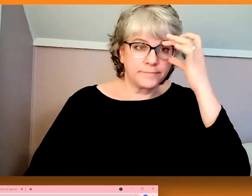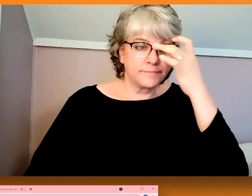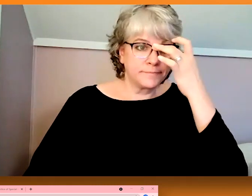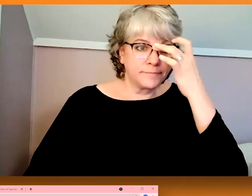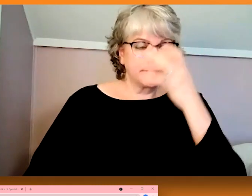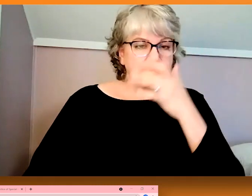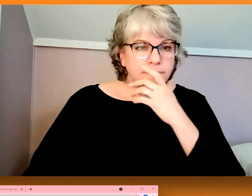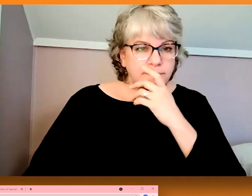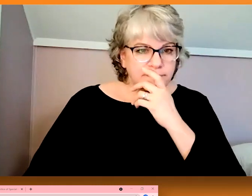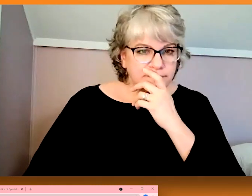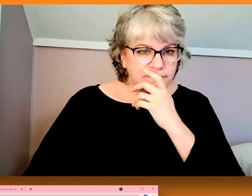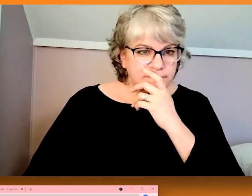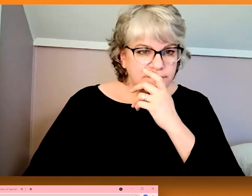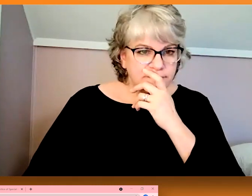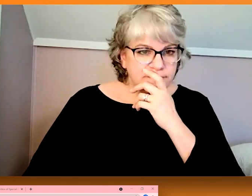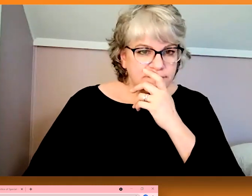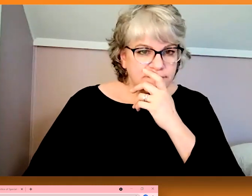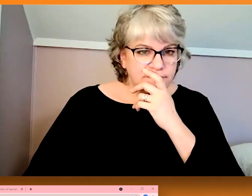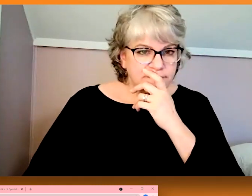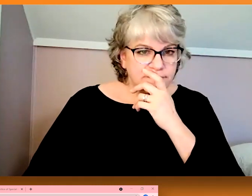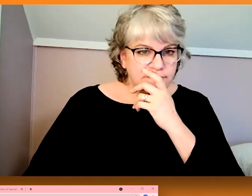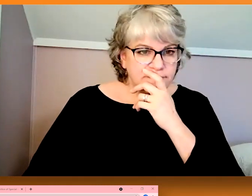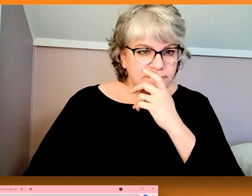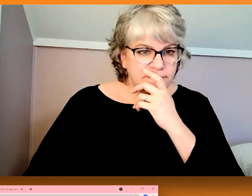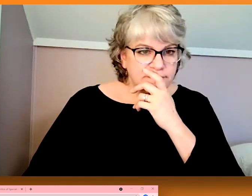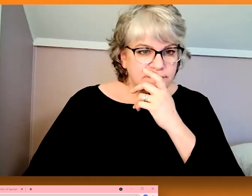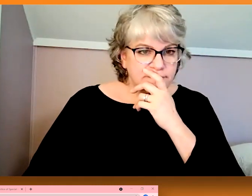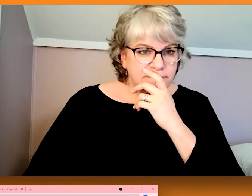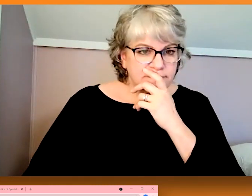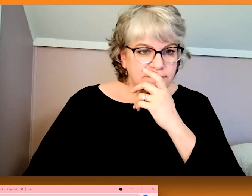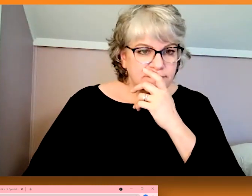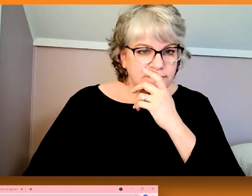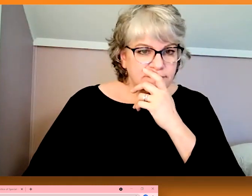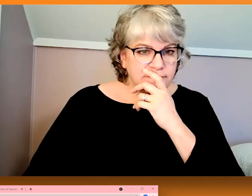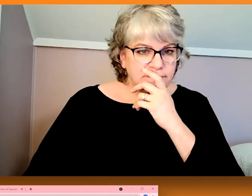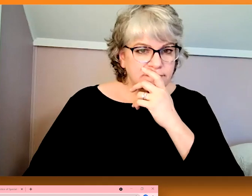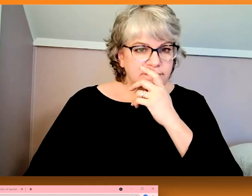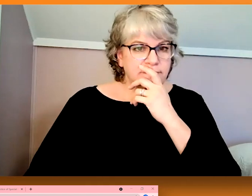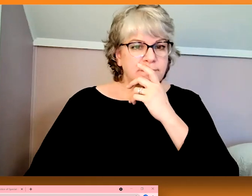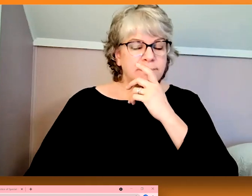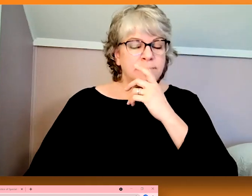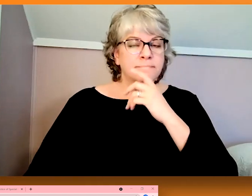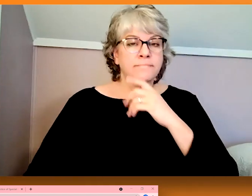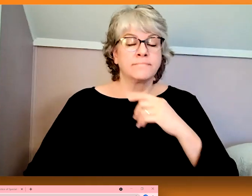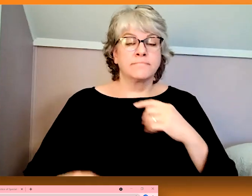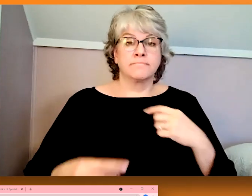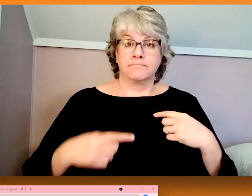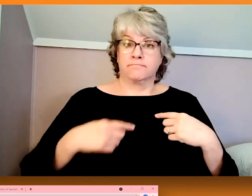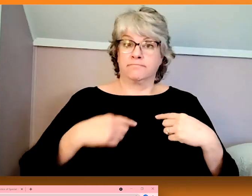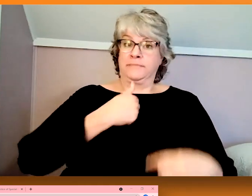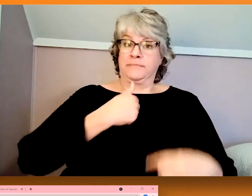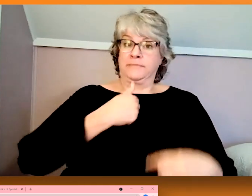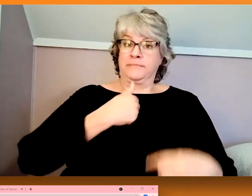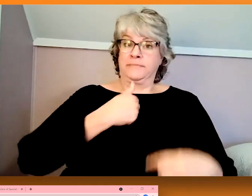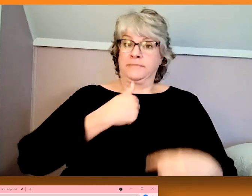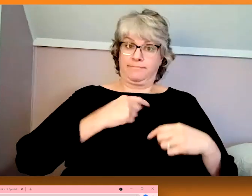asking for clarification on when he is doing a search versus when the system does a search.